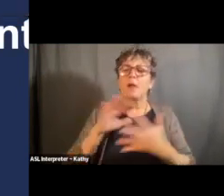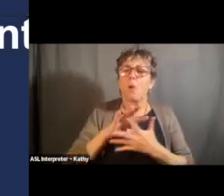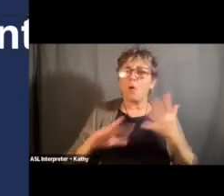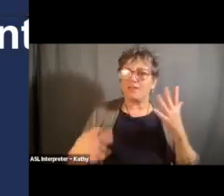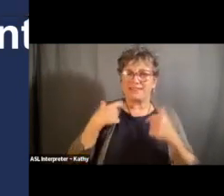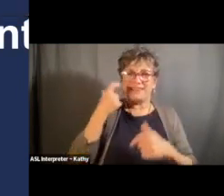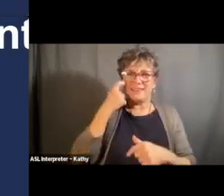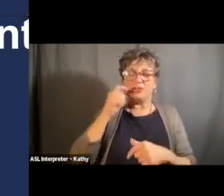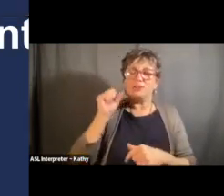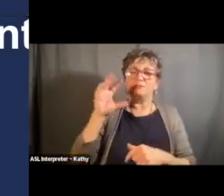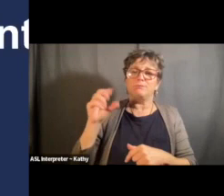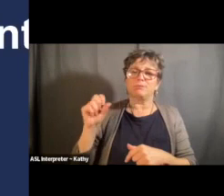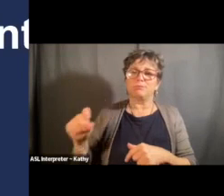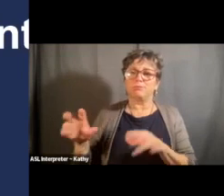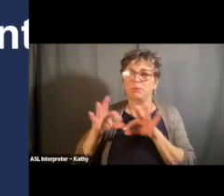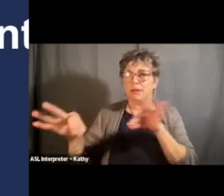um and I may have a co-worker coming in...